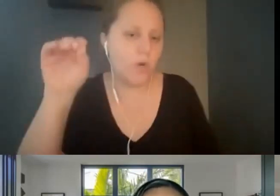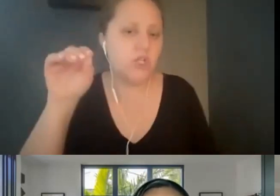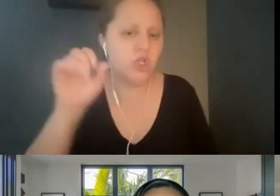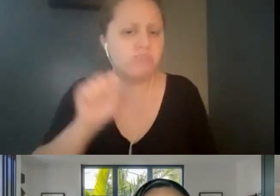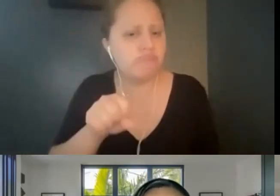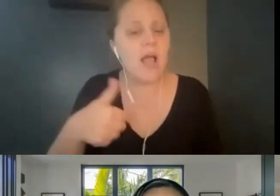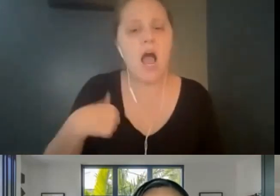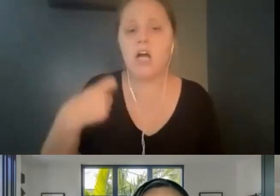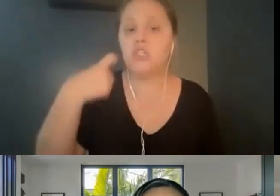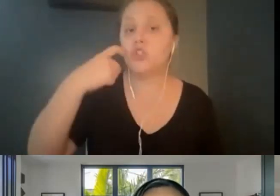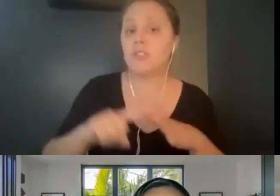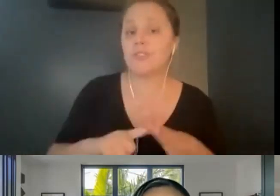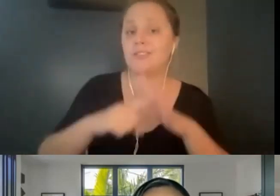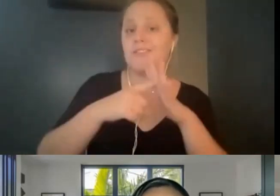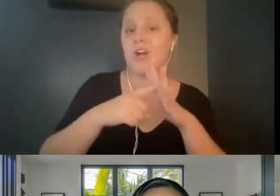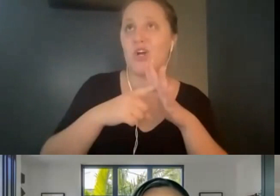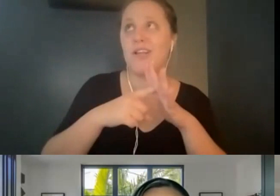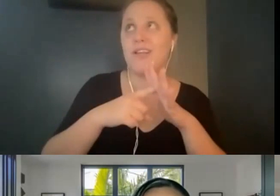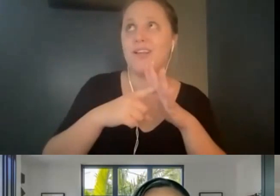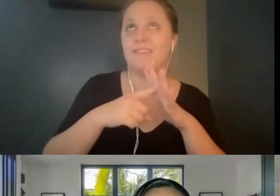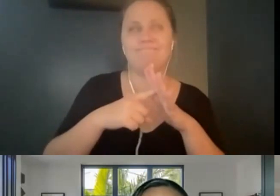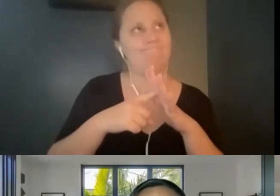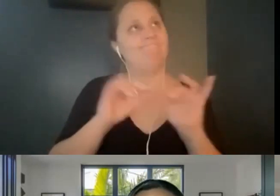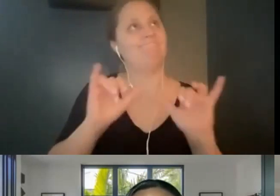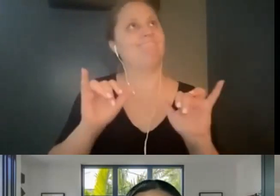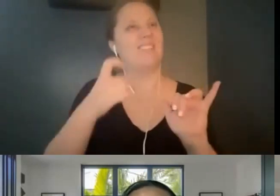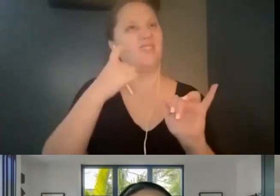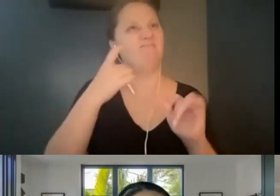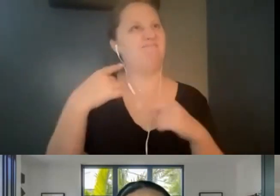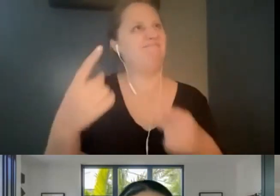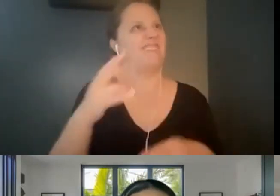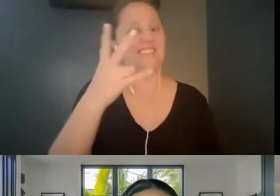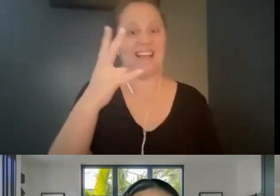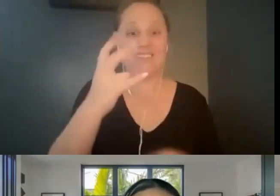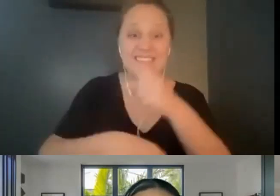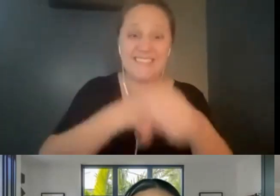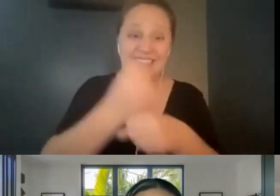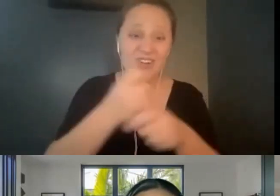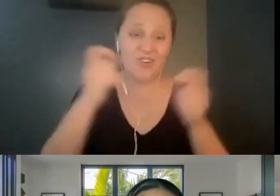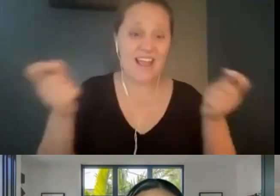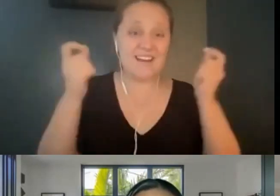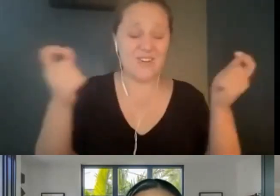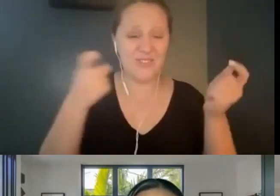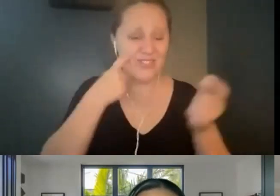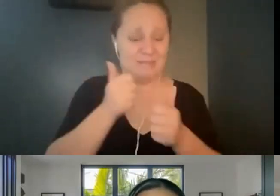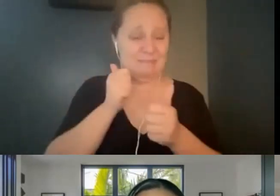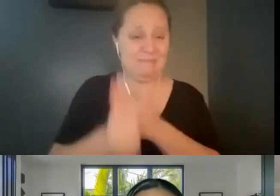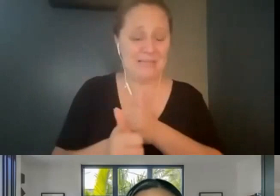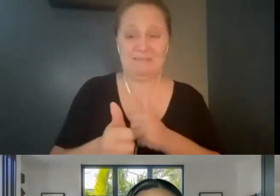past my 17th year anniversary and part of the reason I've stayed at Lennar for